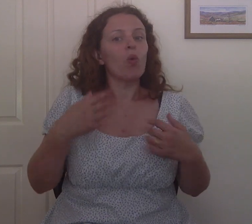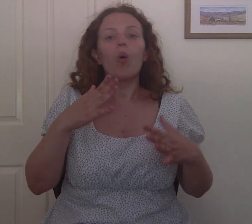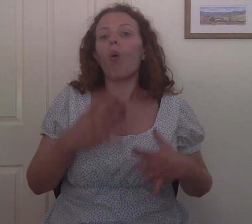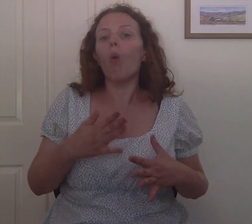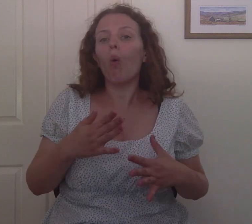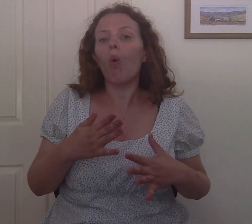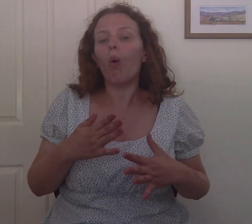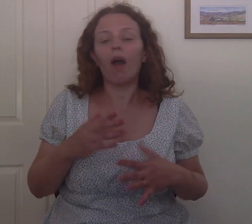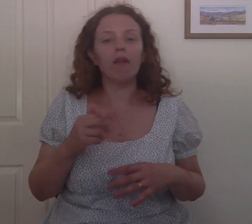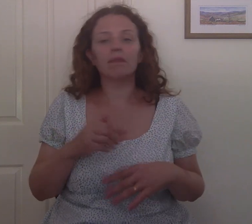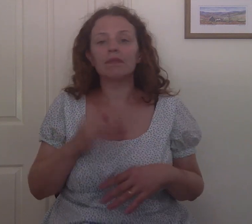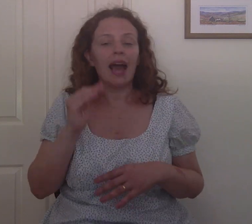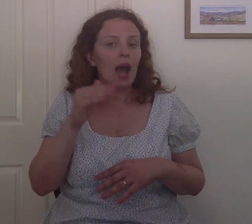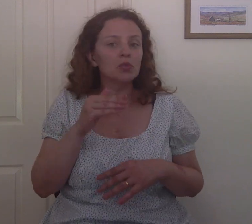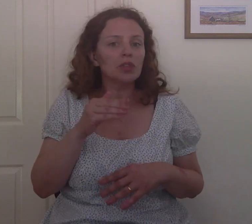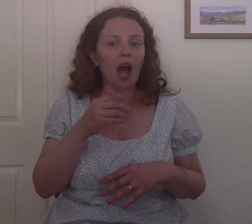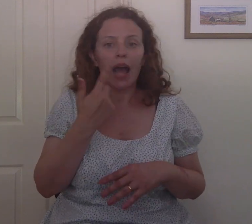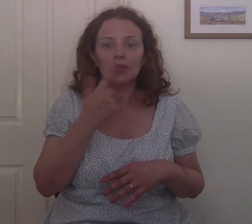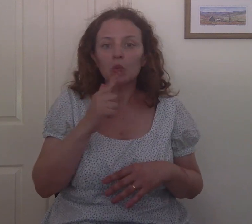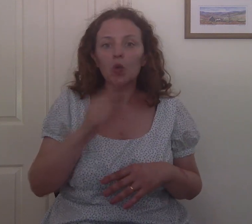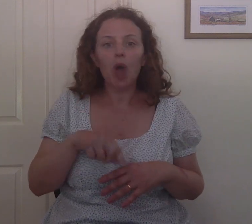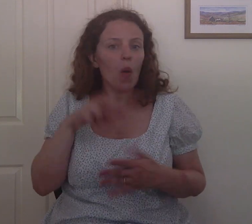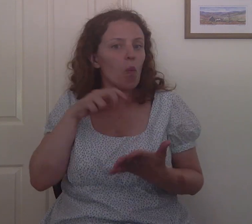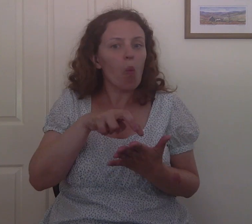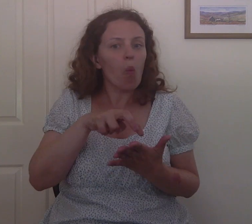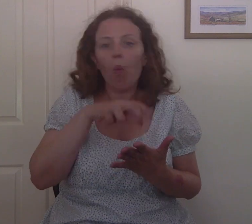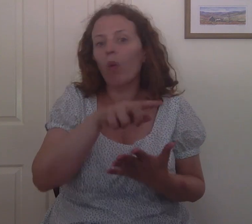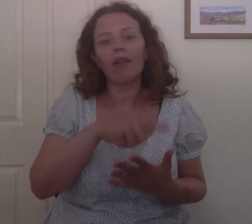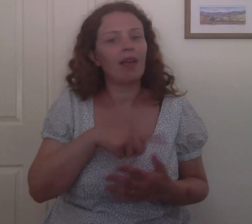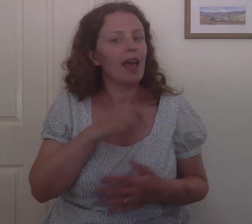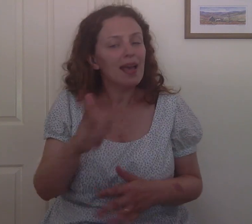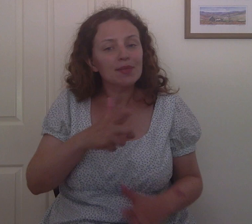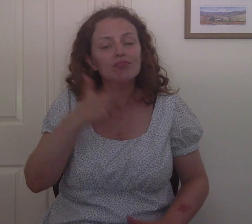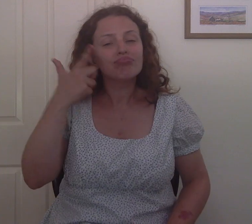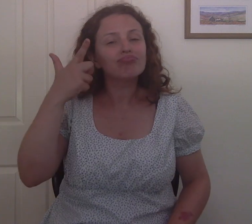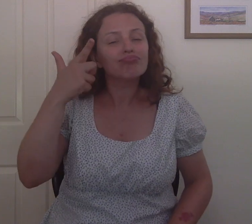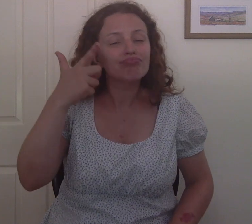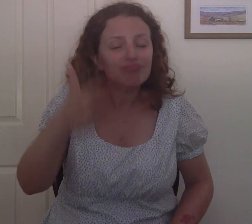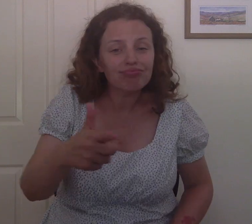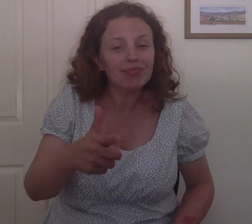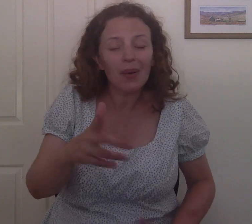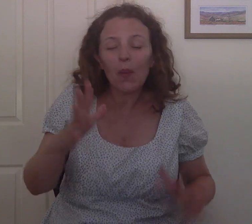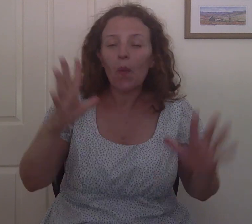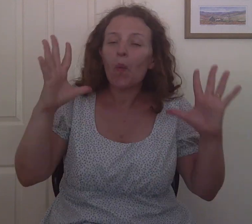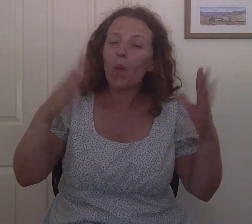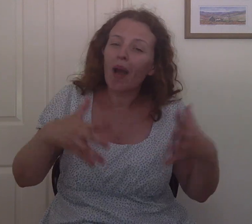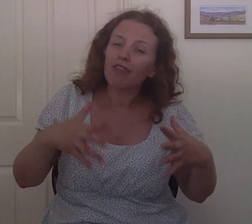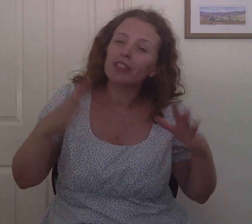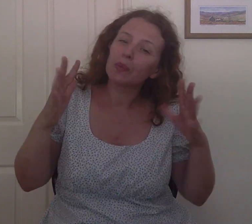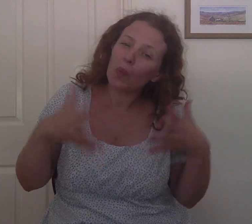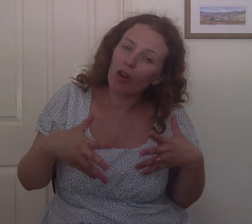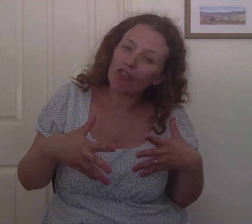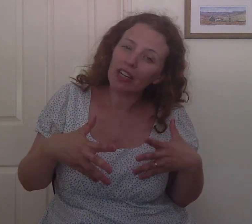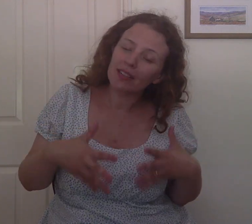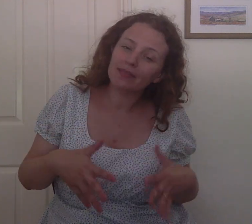Or, "You can't walk all that way, it's too far." Worry, worry.